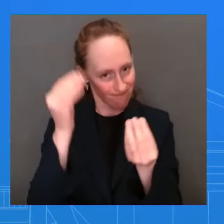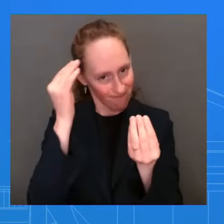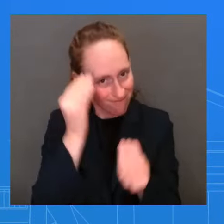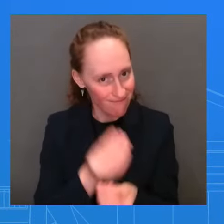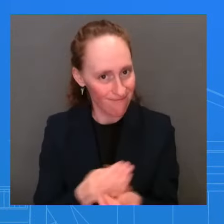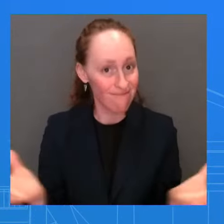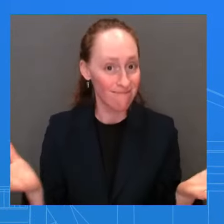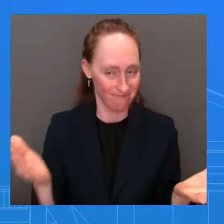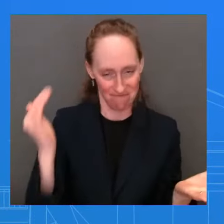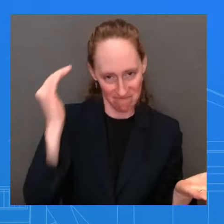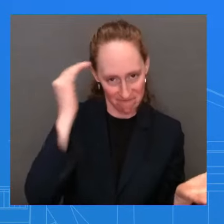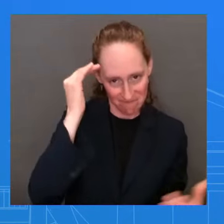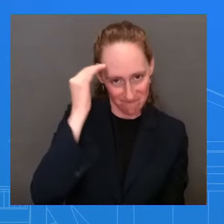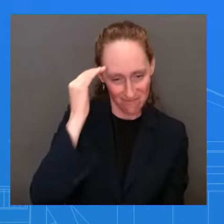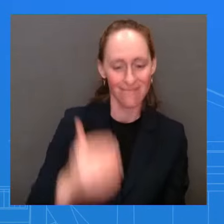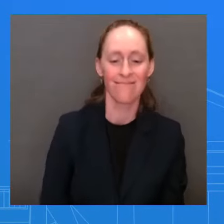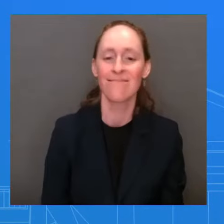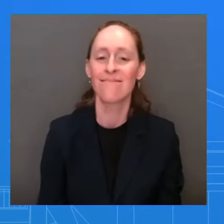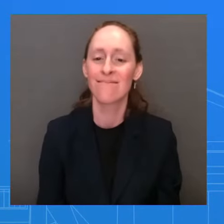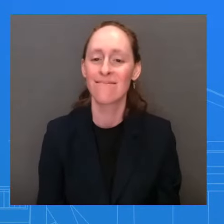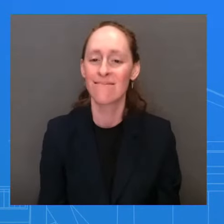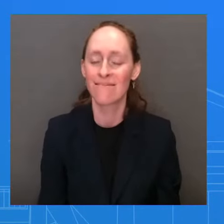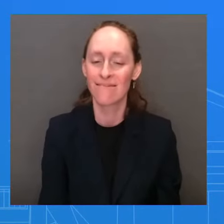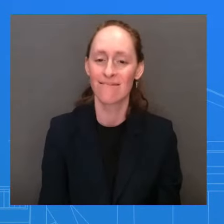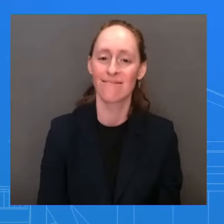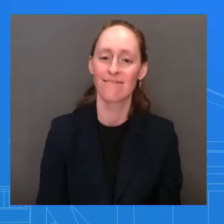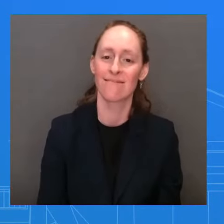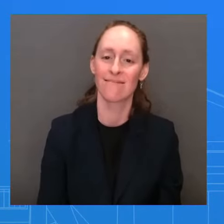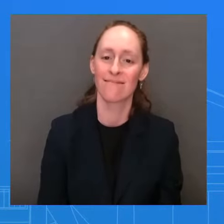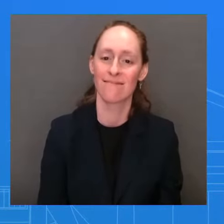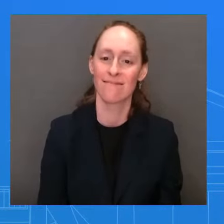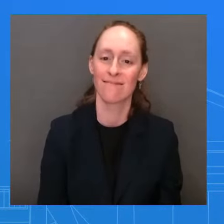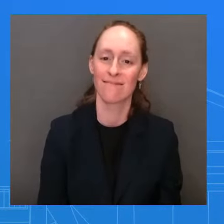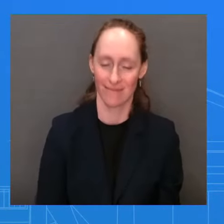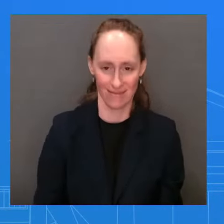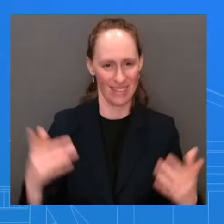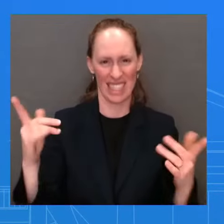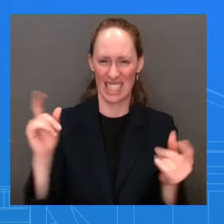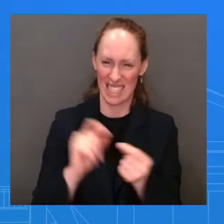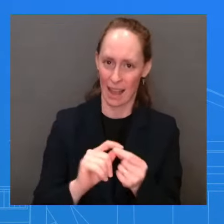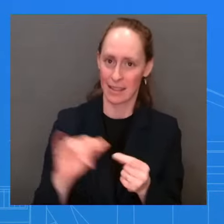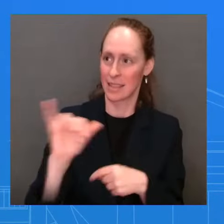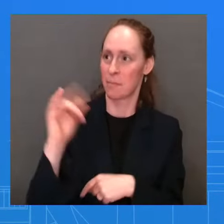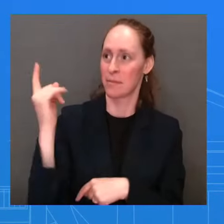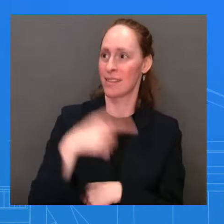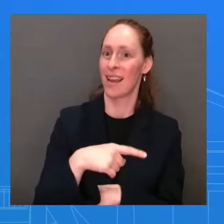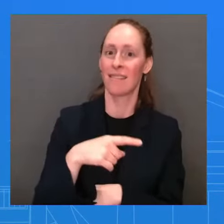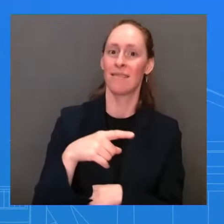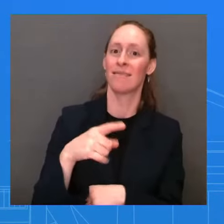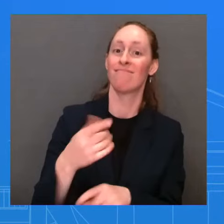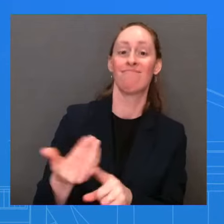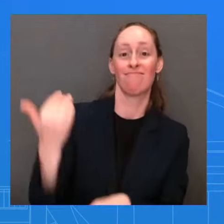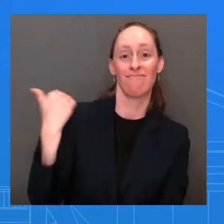Ms. Jean-Pierre: Okay. Here we go. The Press: When did the President make this personal decision that now was the time to announce? And, you know, what was the factor